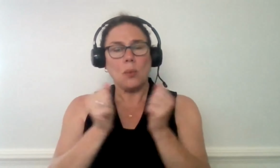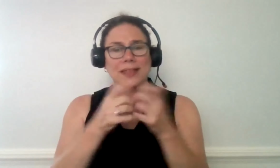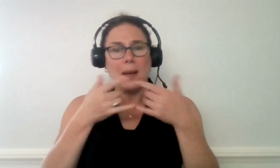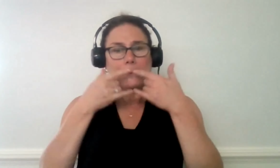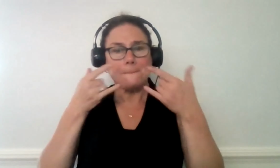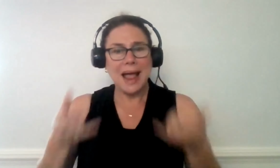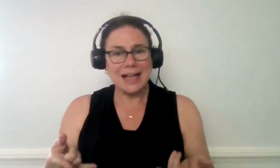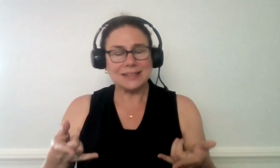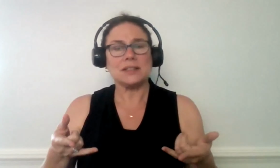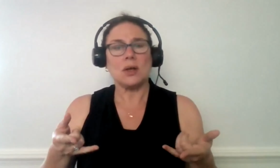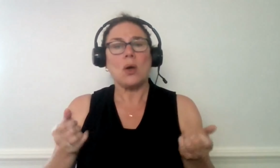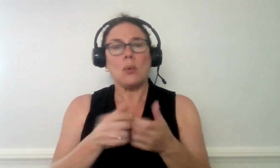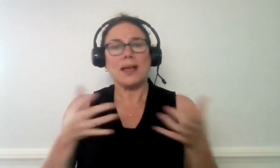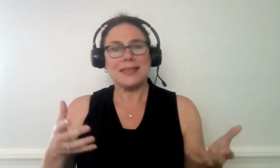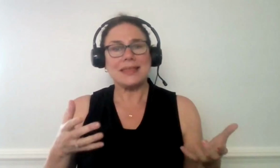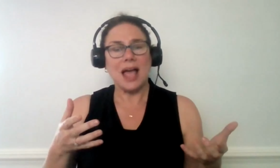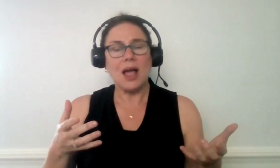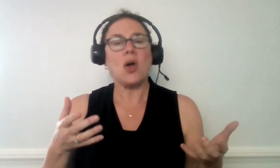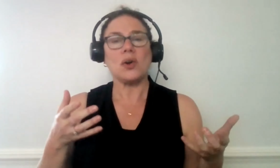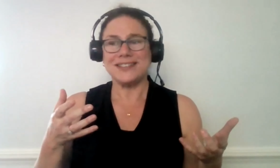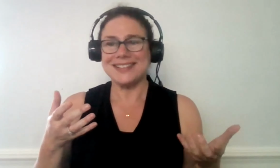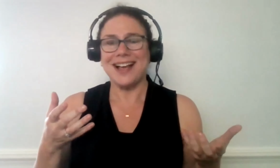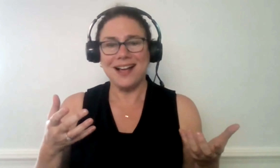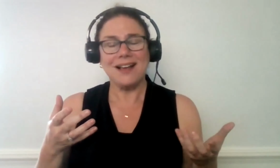were hitting 99.3% accuracy.